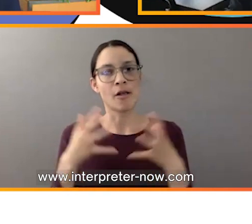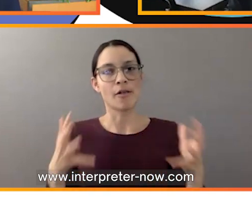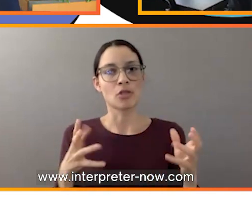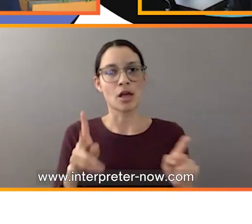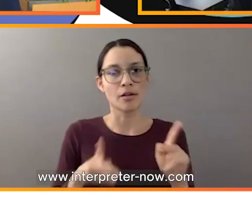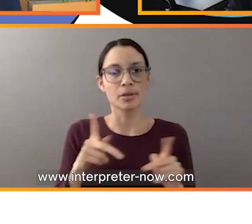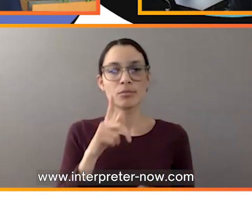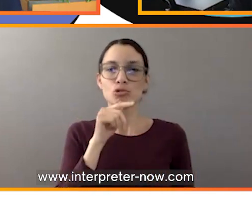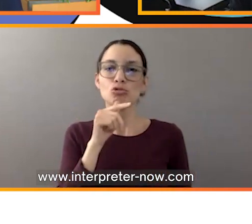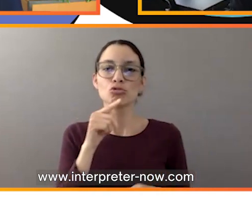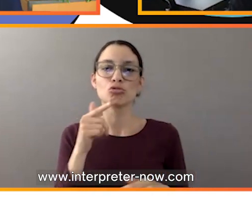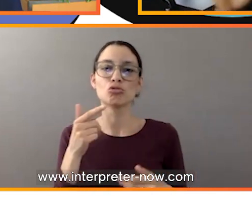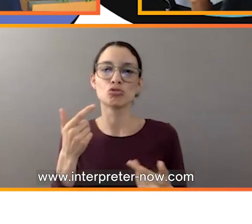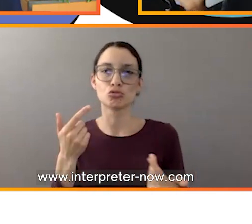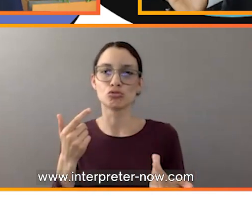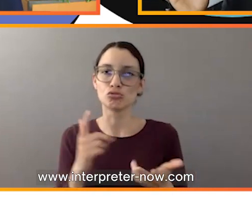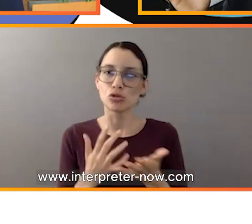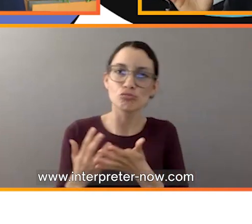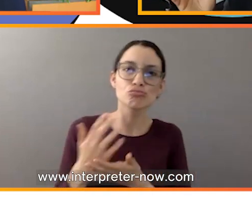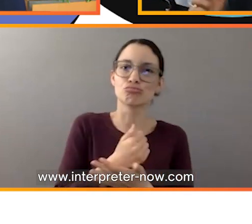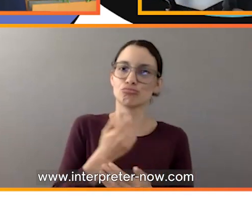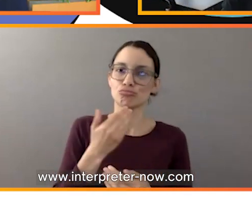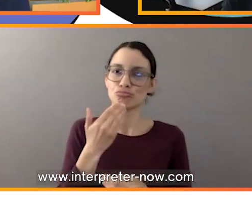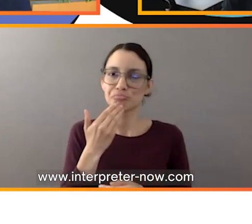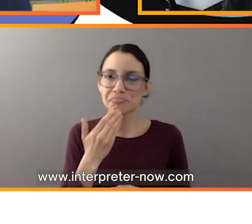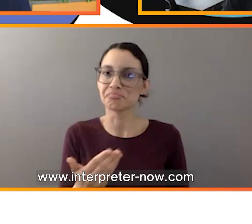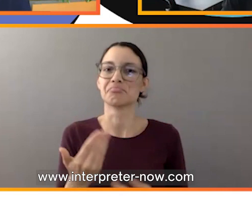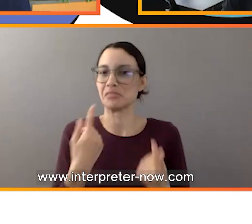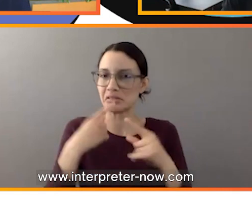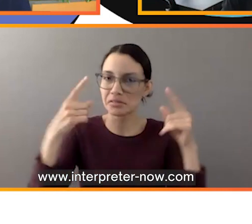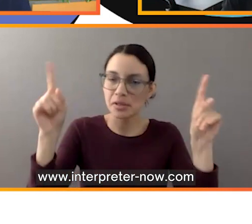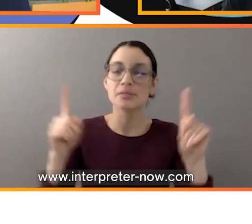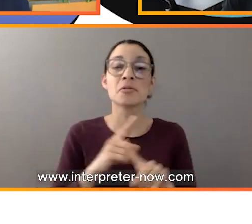on to create multimillion dollar businesses as well.